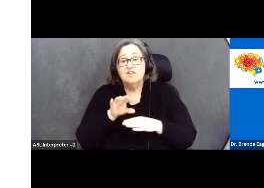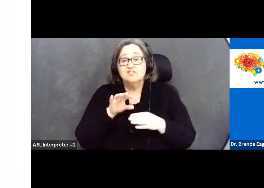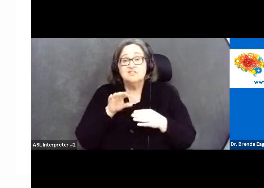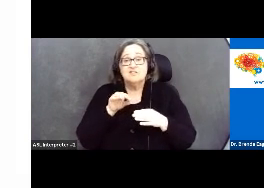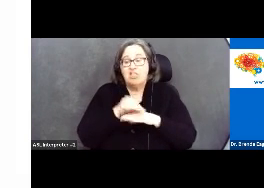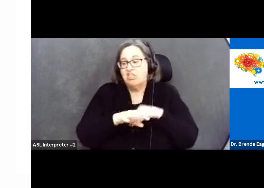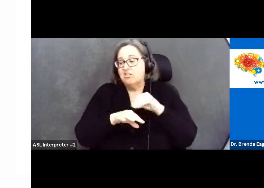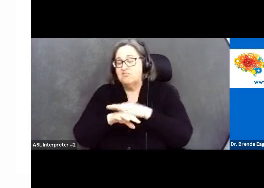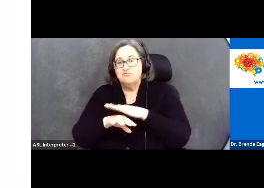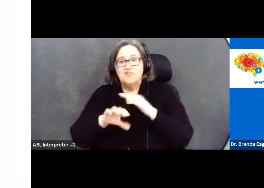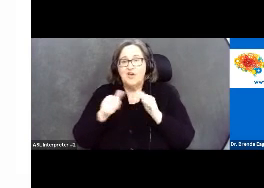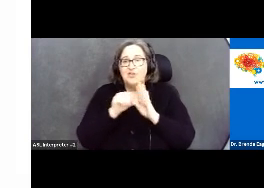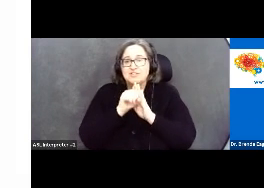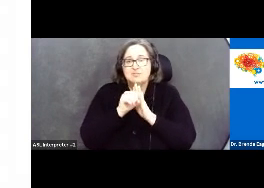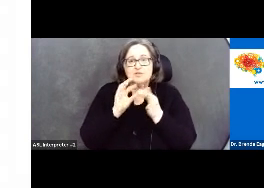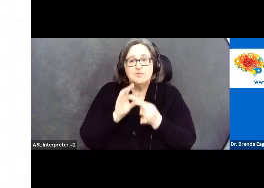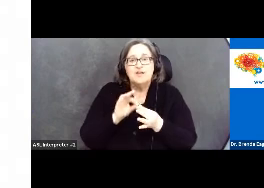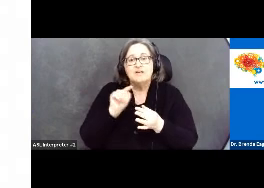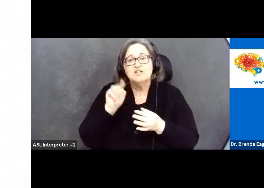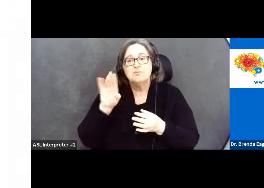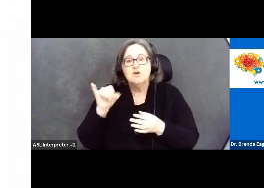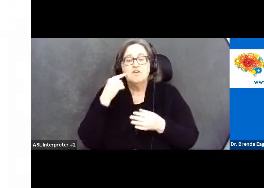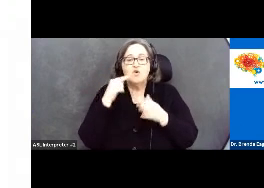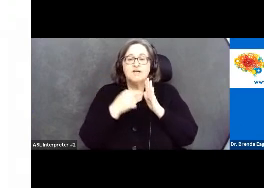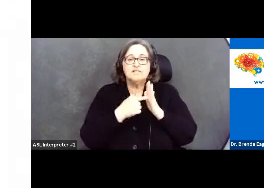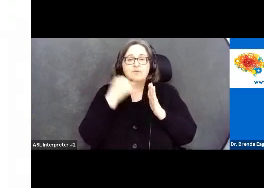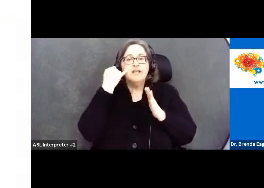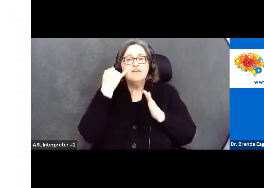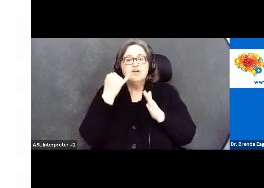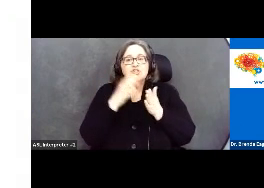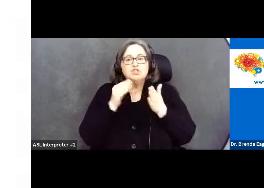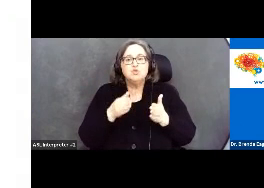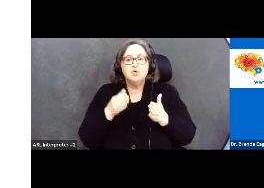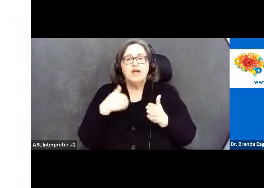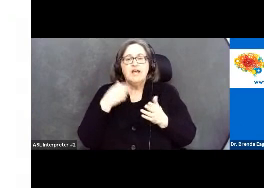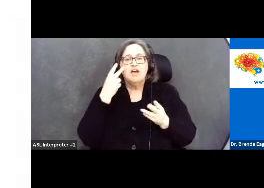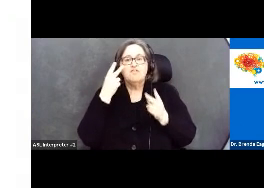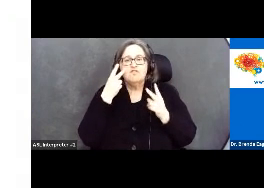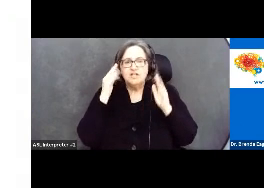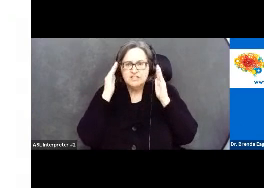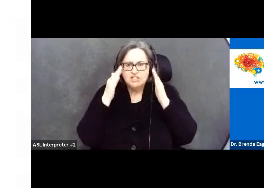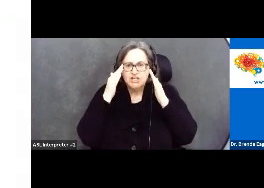other symptoms of brain injury. For instance, if a student has visual attention difficulties,